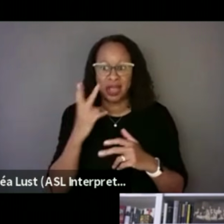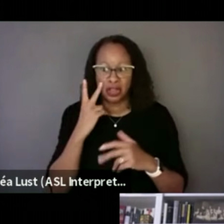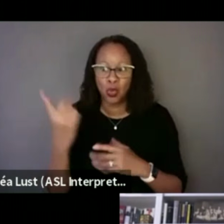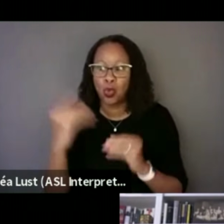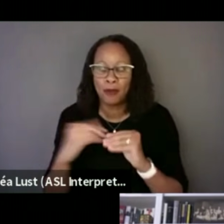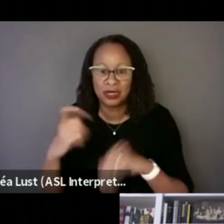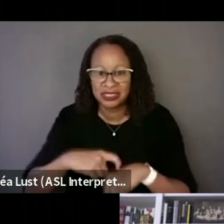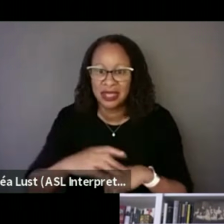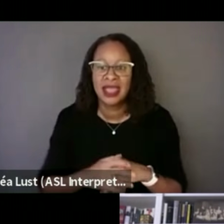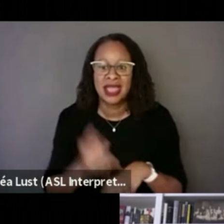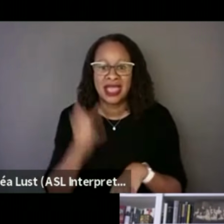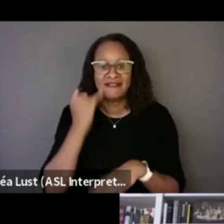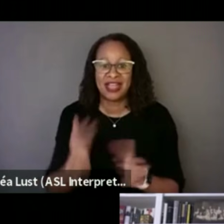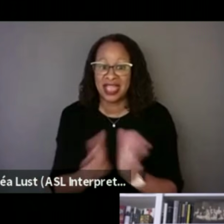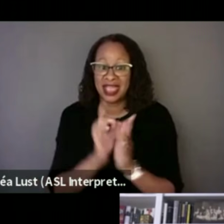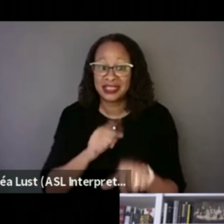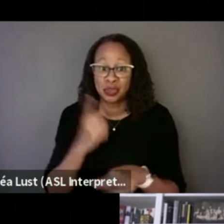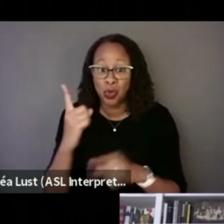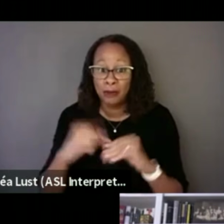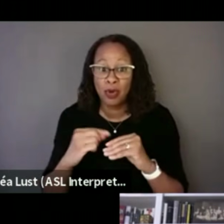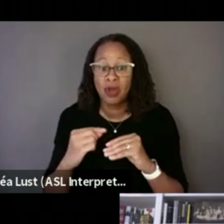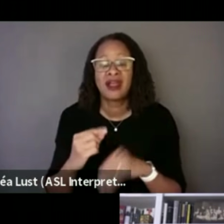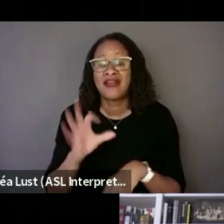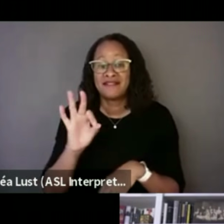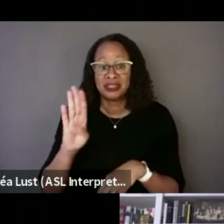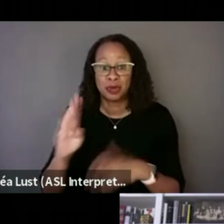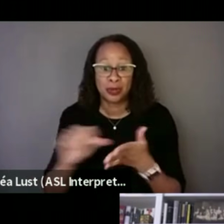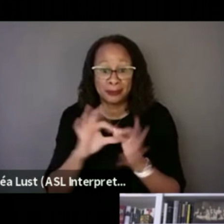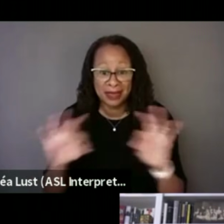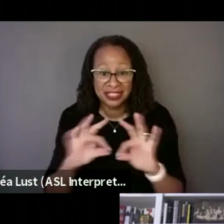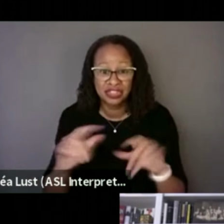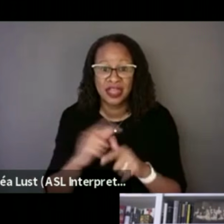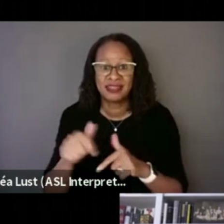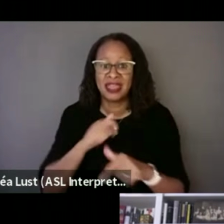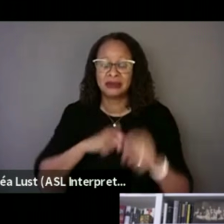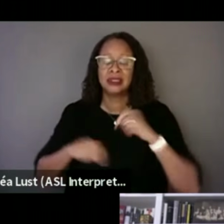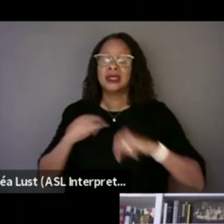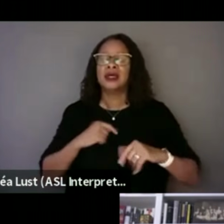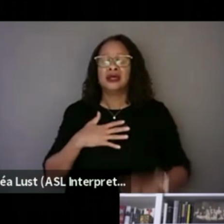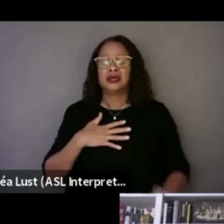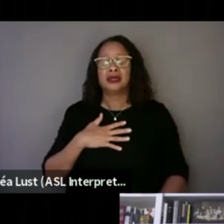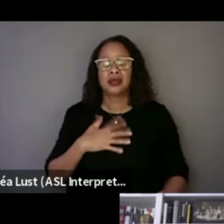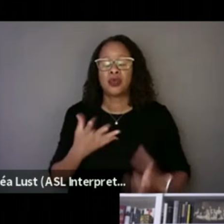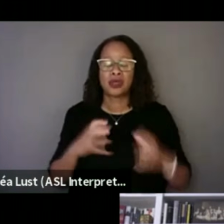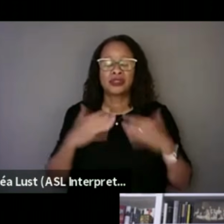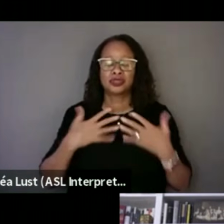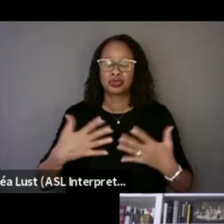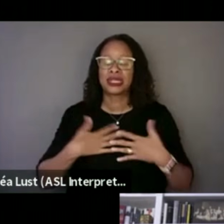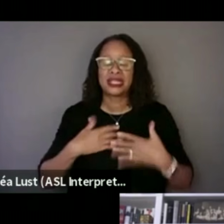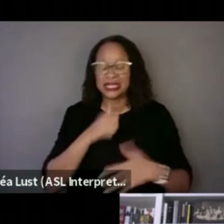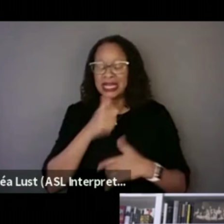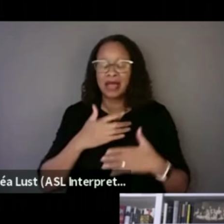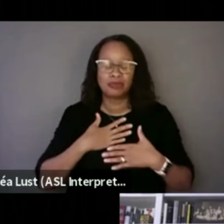If I just answer one more Facebook message. And then sort of pulling back and wanting to grieve and not grieve and so...